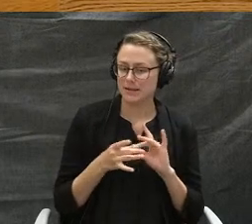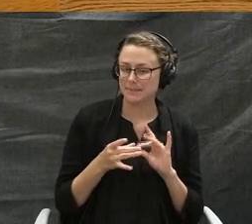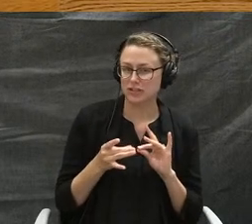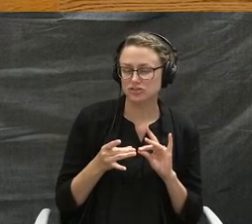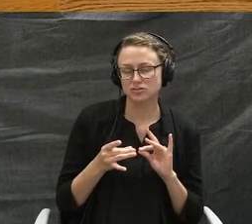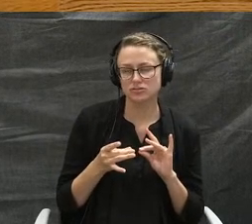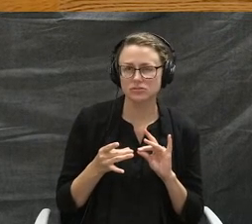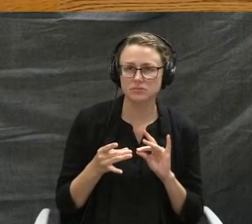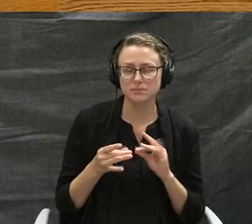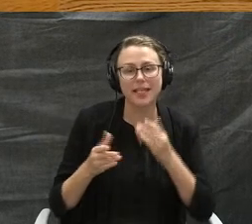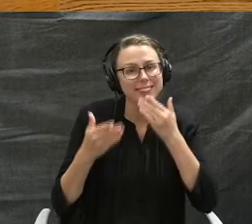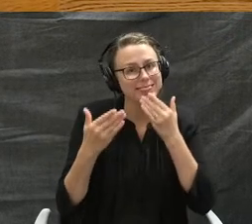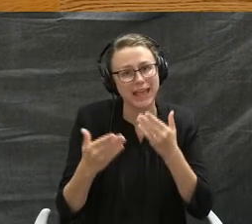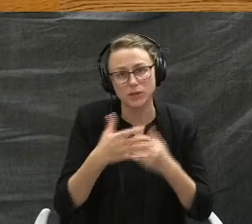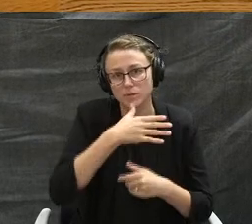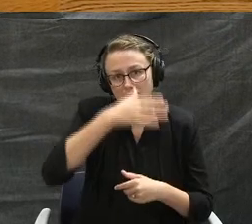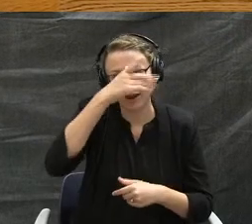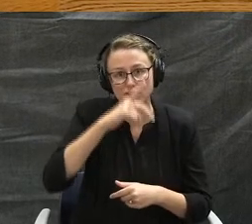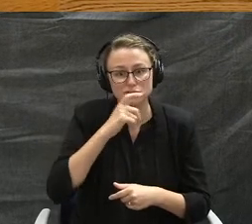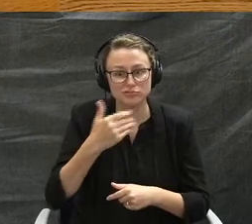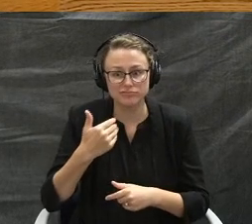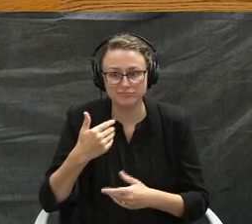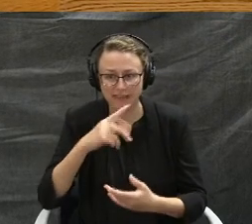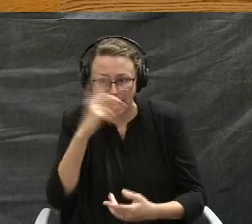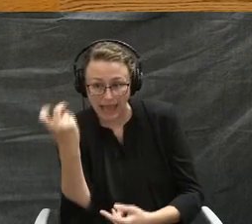asked questions provided recommendations and helped us